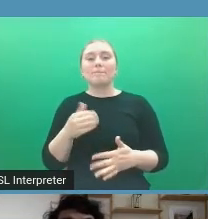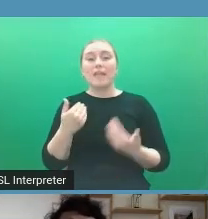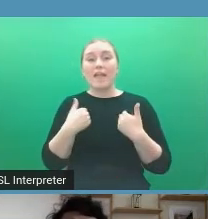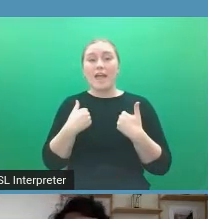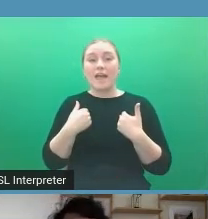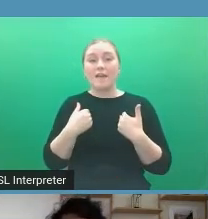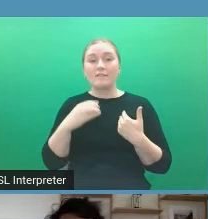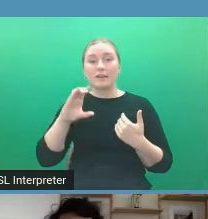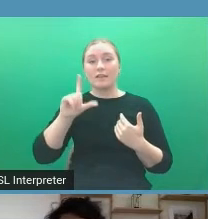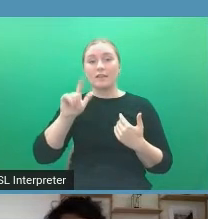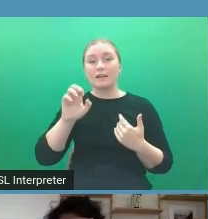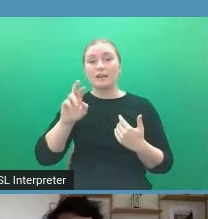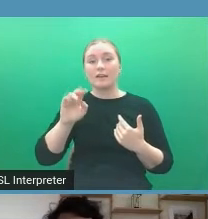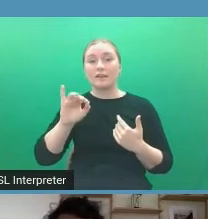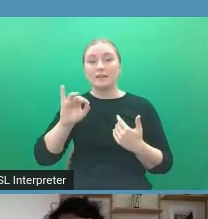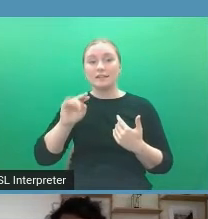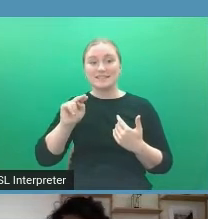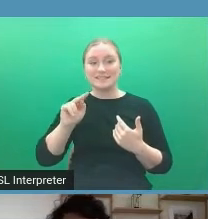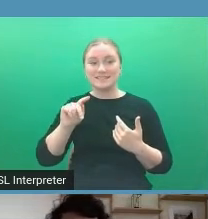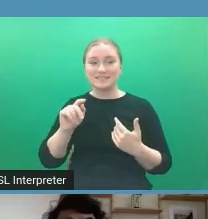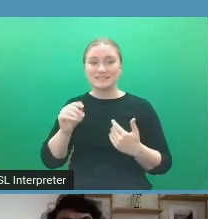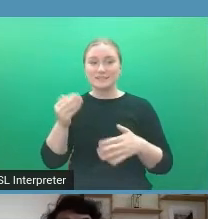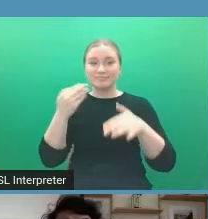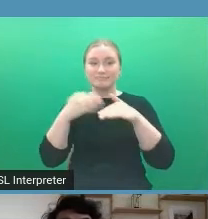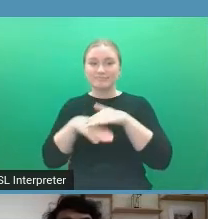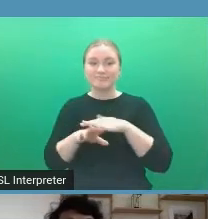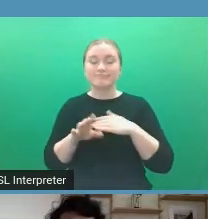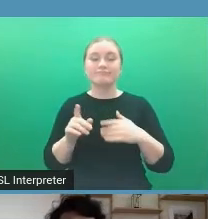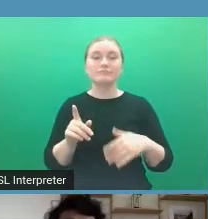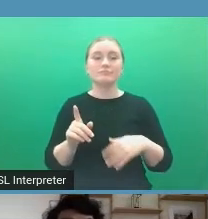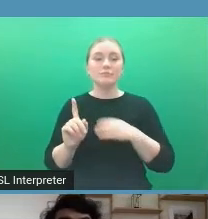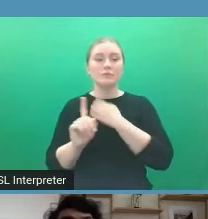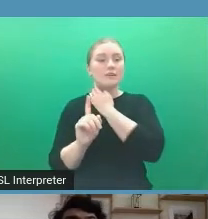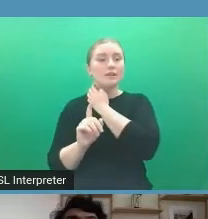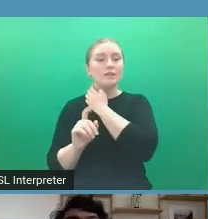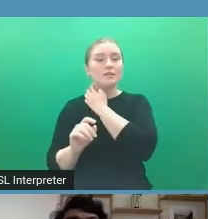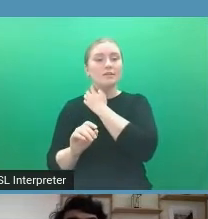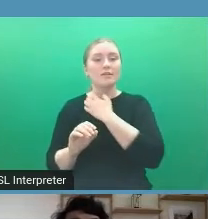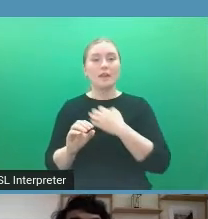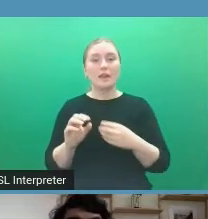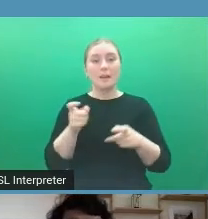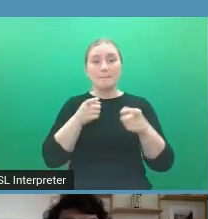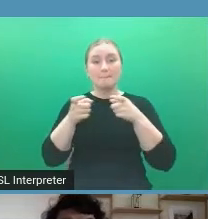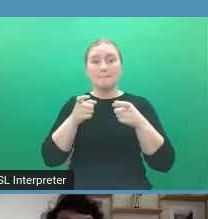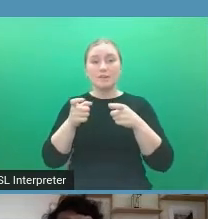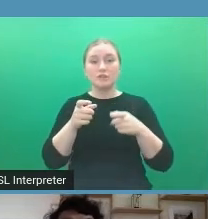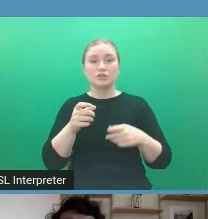have to be hard, and the facilities managers went around adjusting the lighting after a lecture that